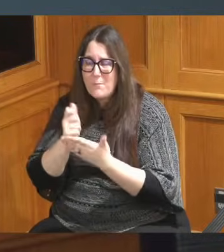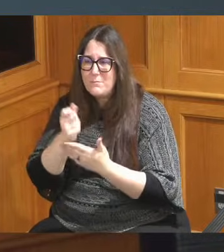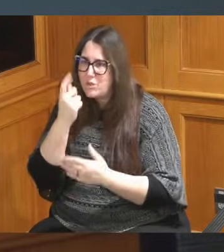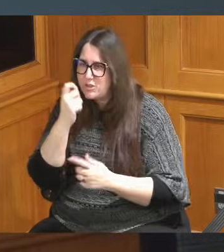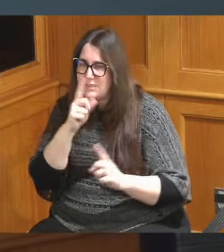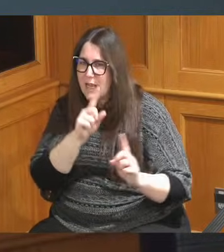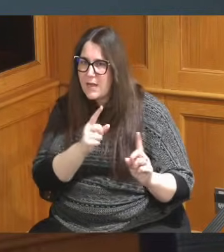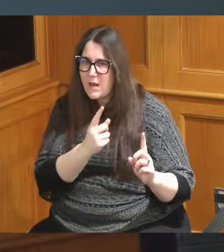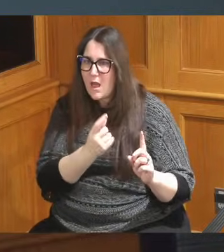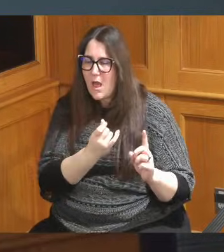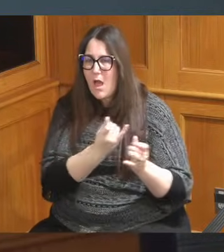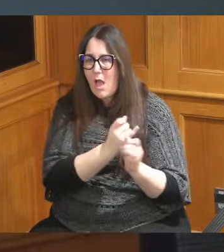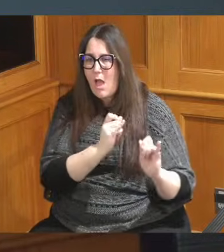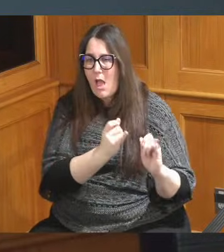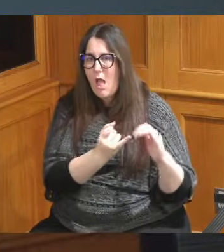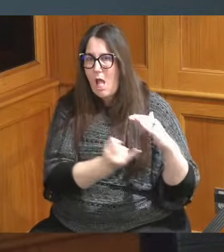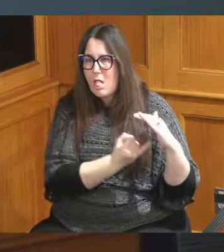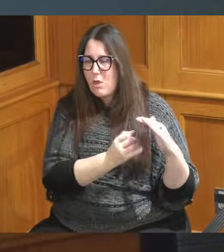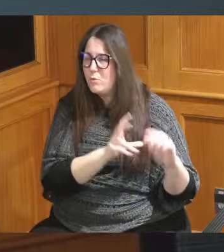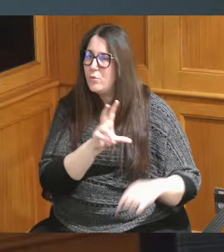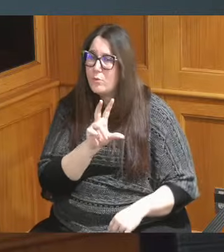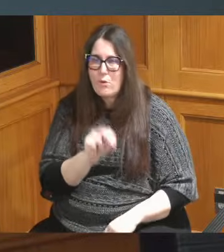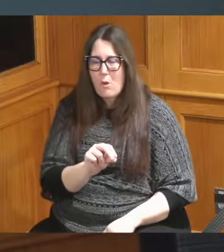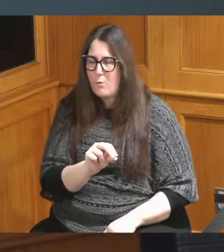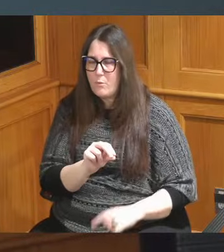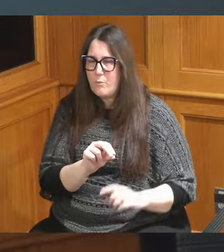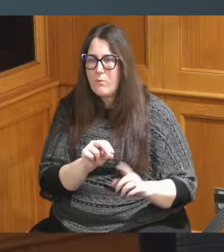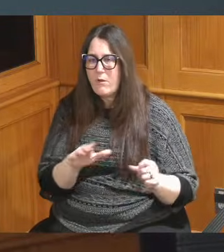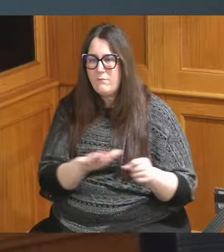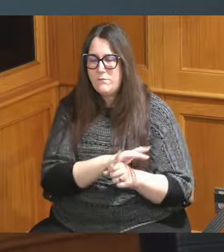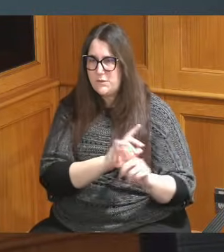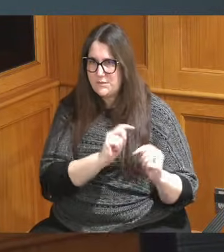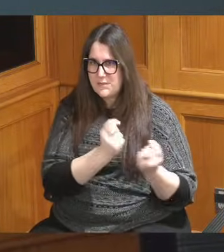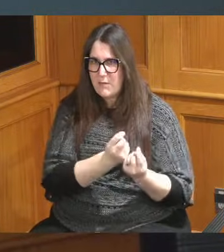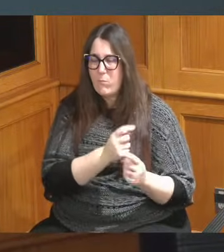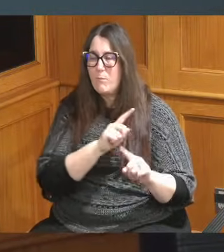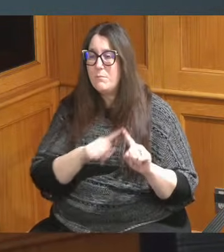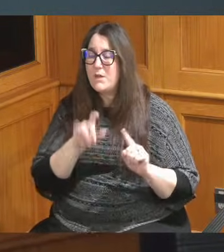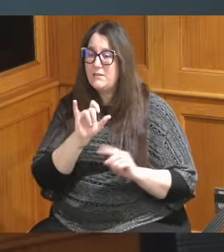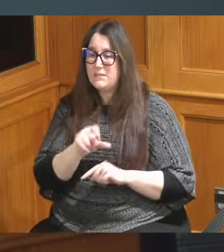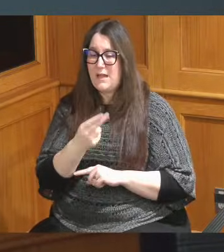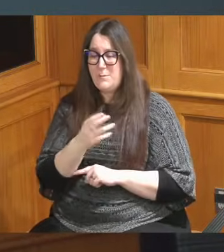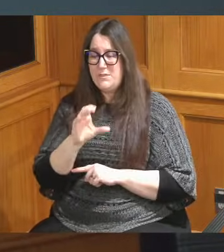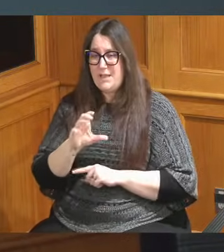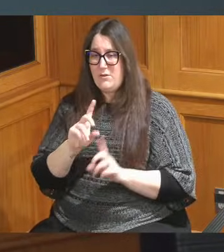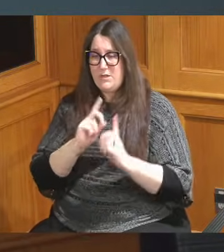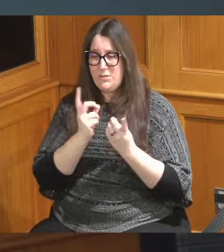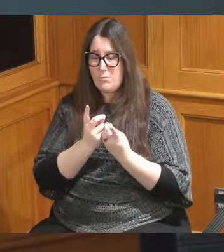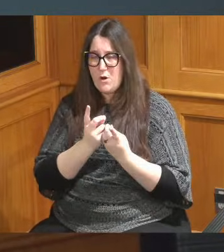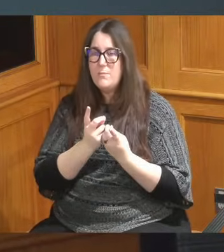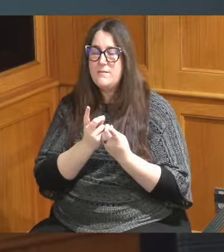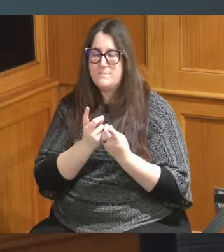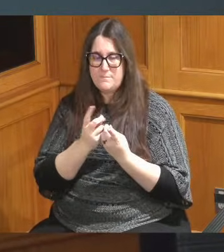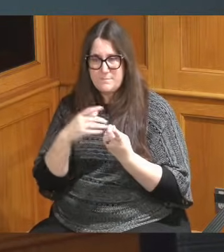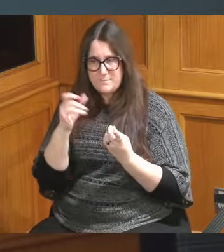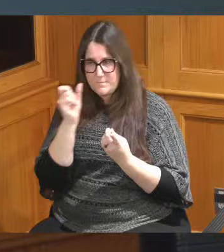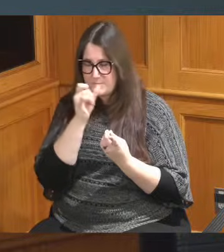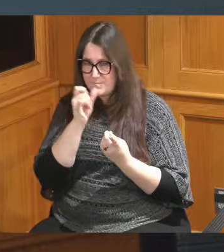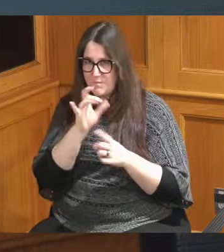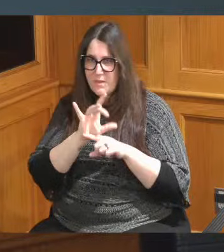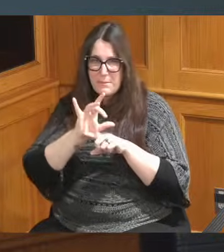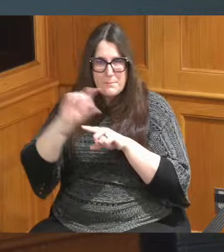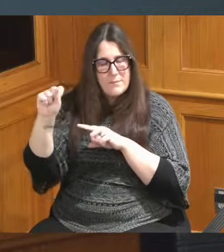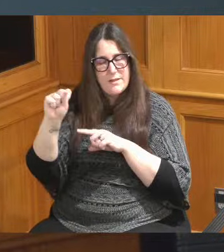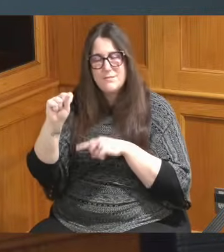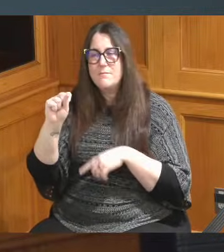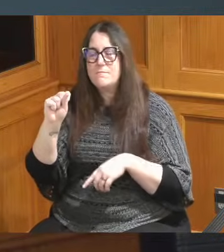not saying that. but the Hamilton County Re-entry Department office is phenomenal. And I always say